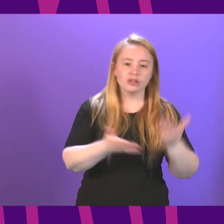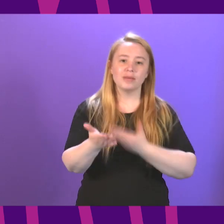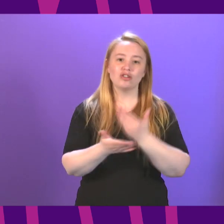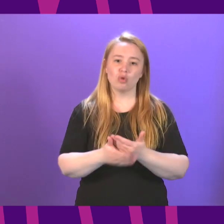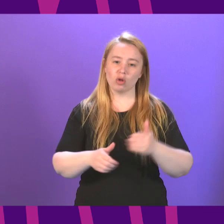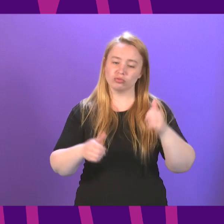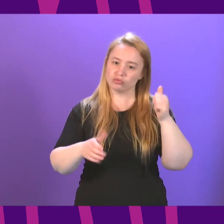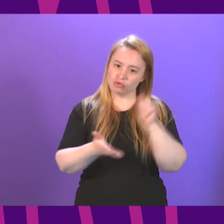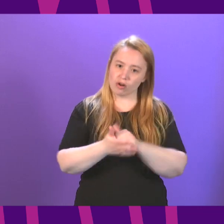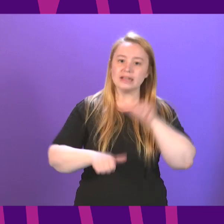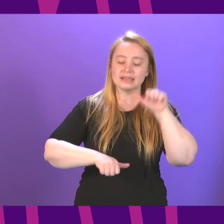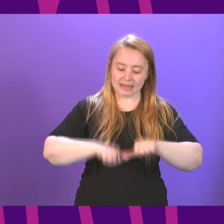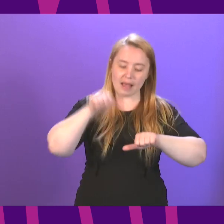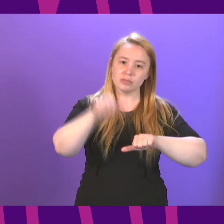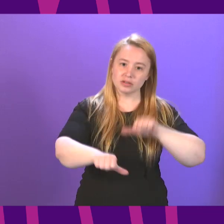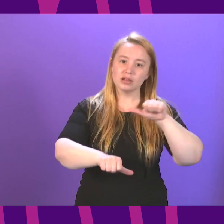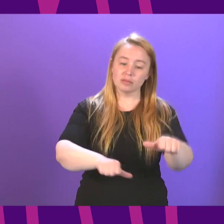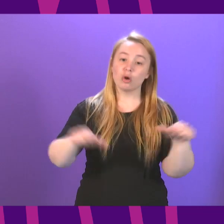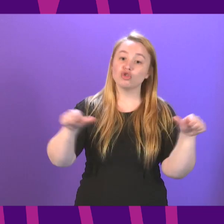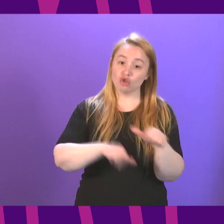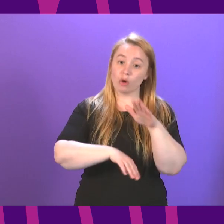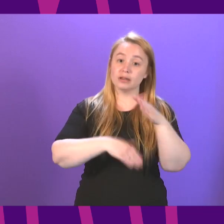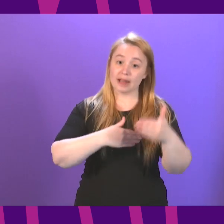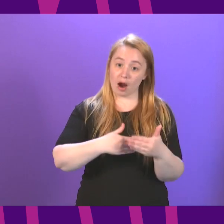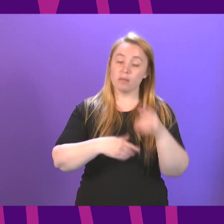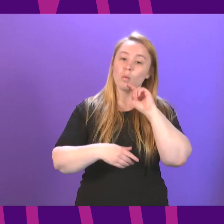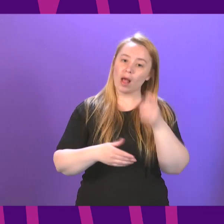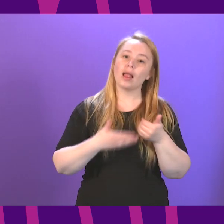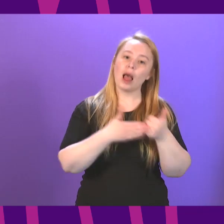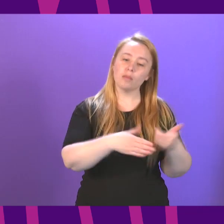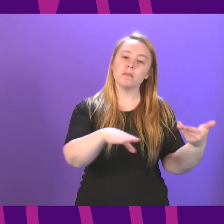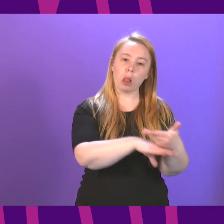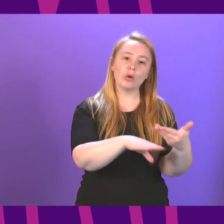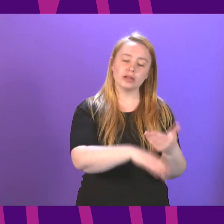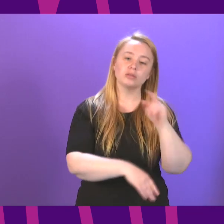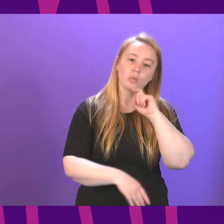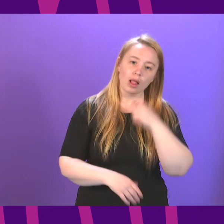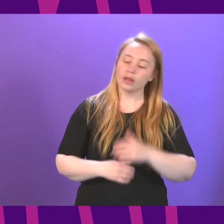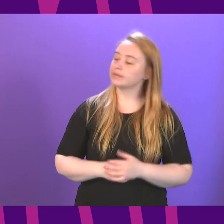the short term, we will do everything that we can to support the affected employees. Jenny Marra (North East Scotland) (Lab):